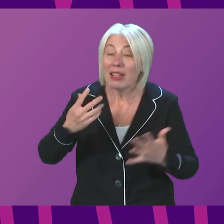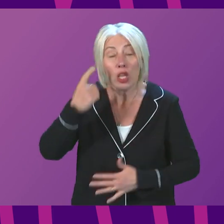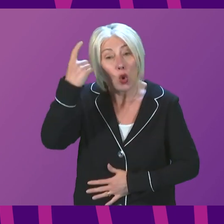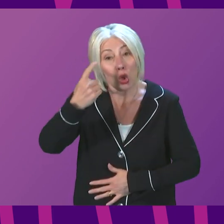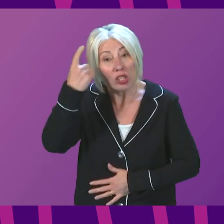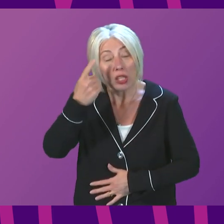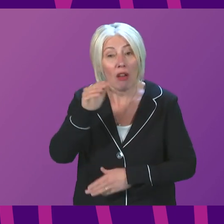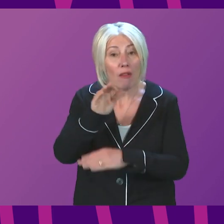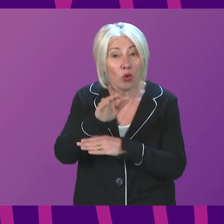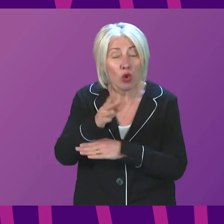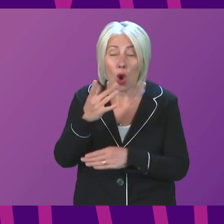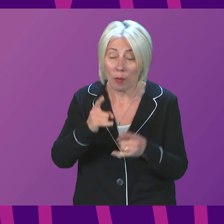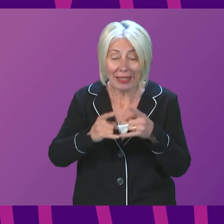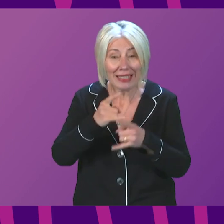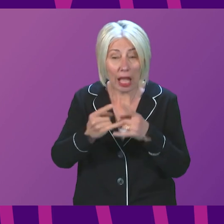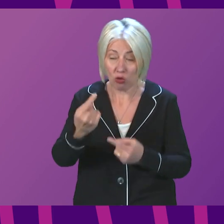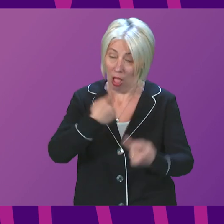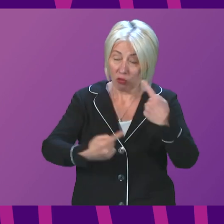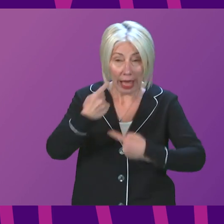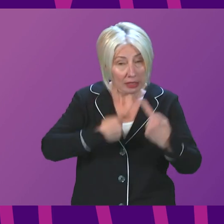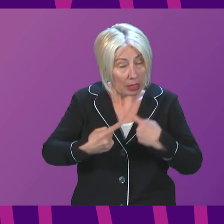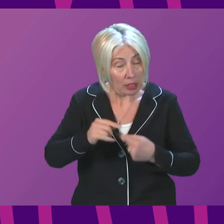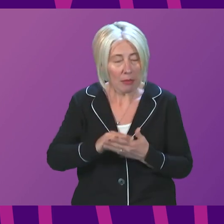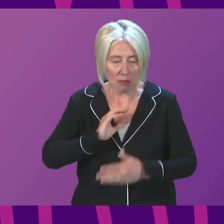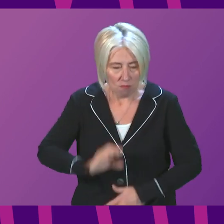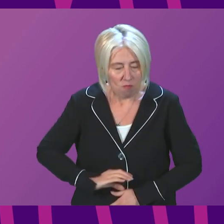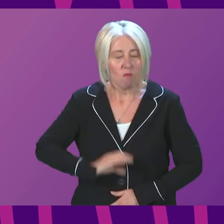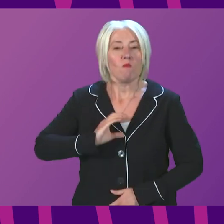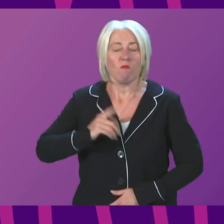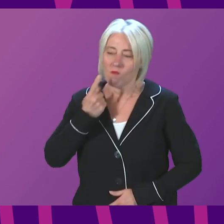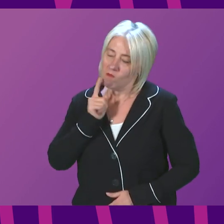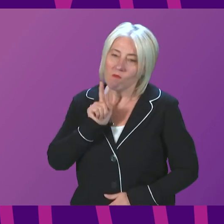that they have suffered sexual harassment has the confidence to come forward and knows